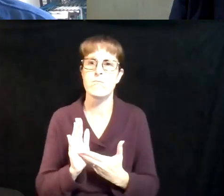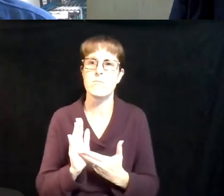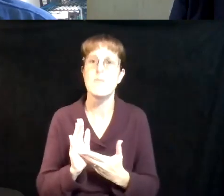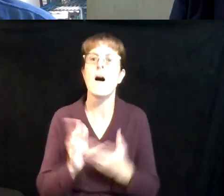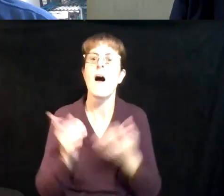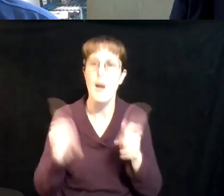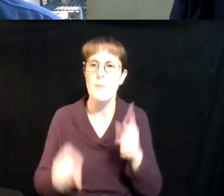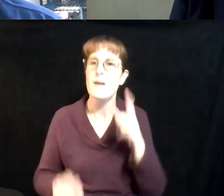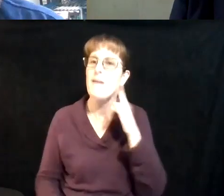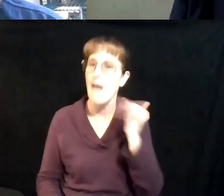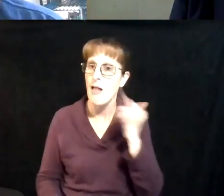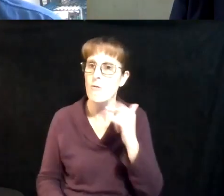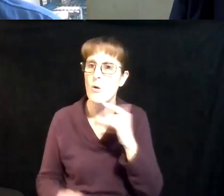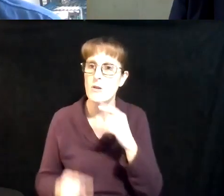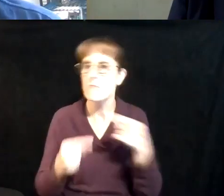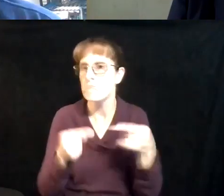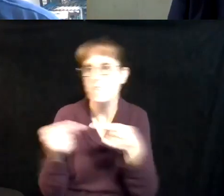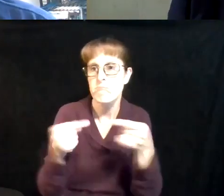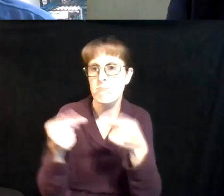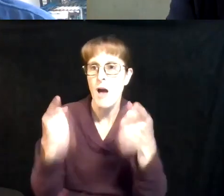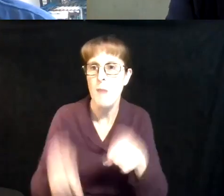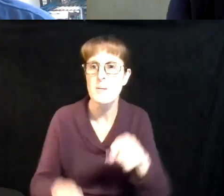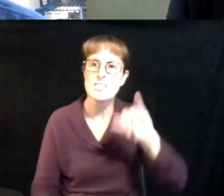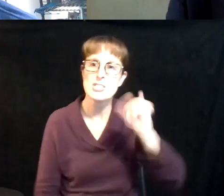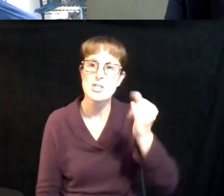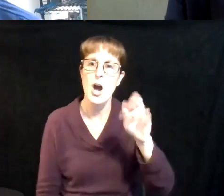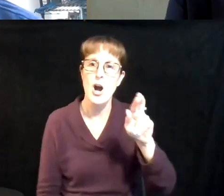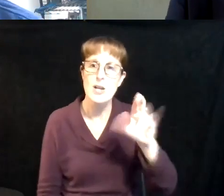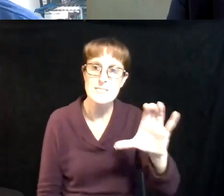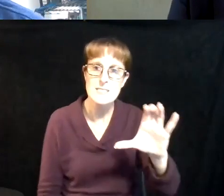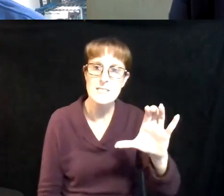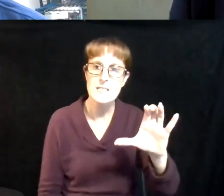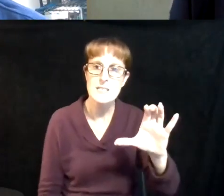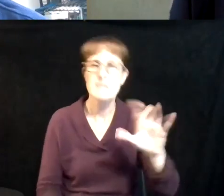the JRC, then the Brain Research Institute, BRI,